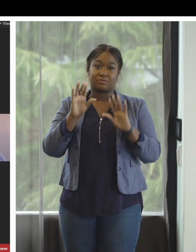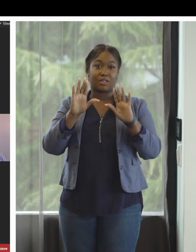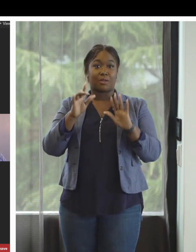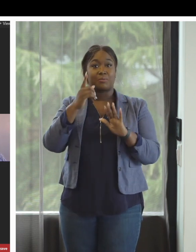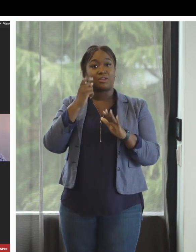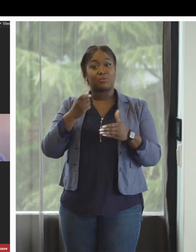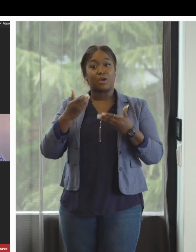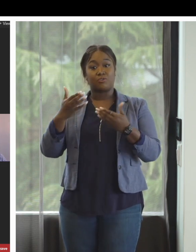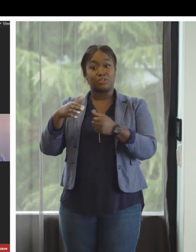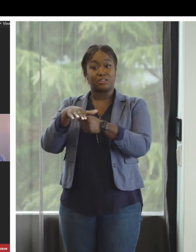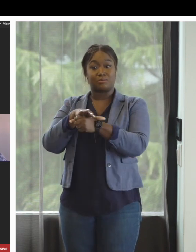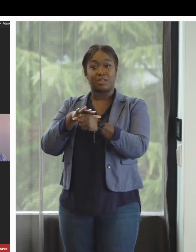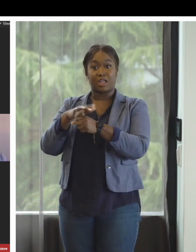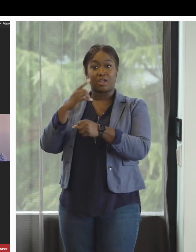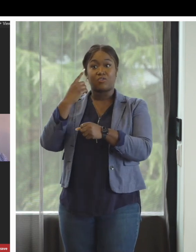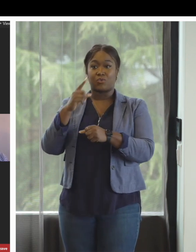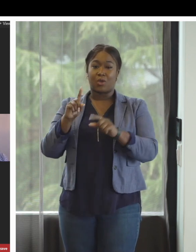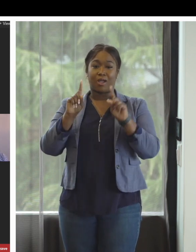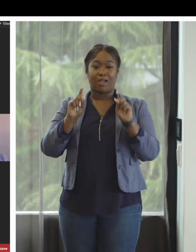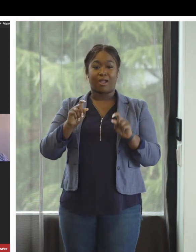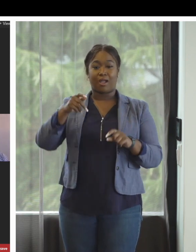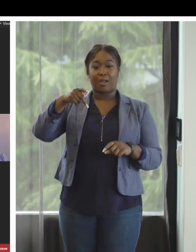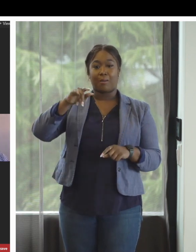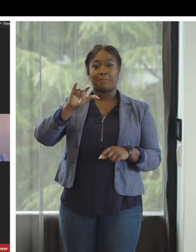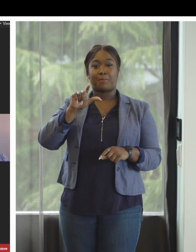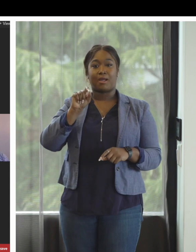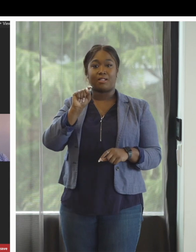title projects that are working on implementing the T D S to